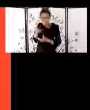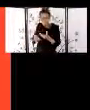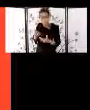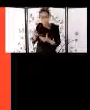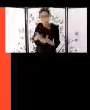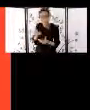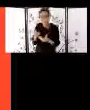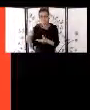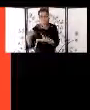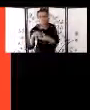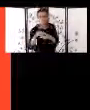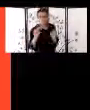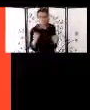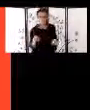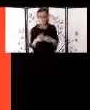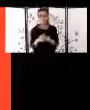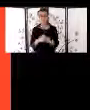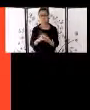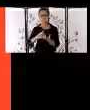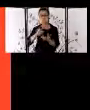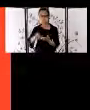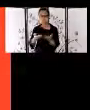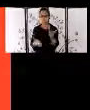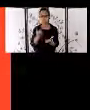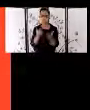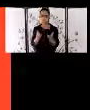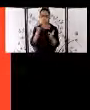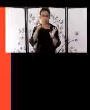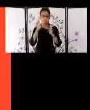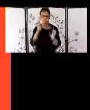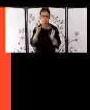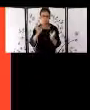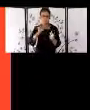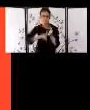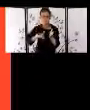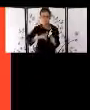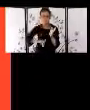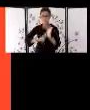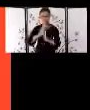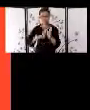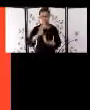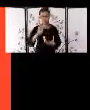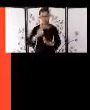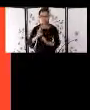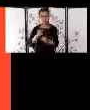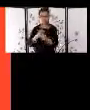Projects might include the creation, research, development or production of work. Projects